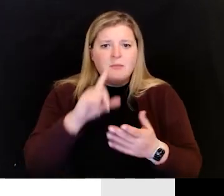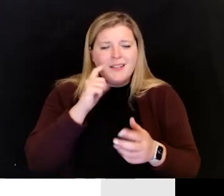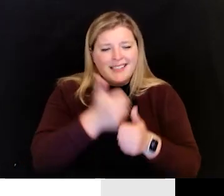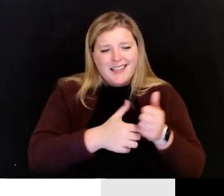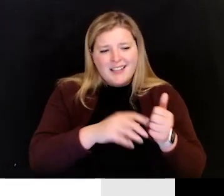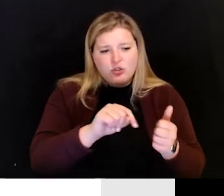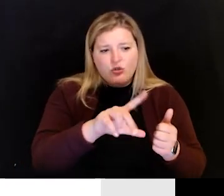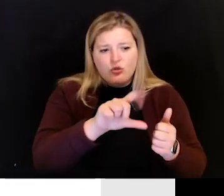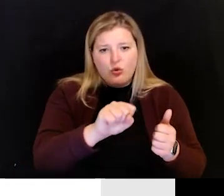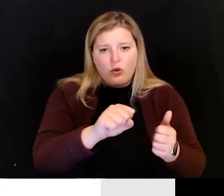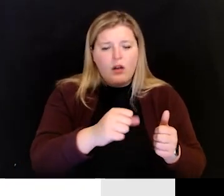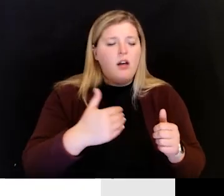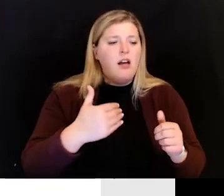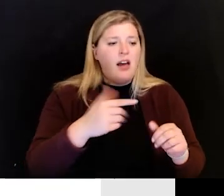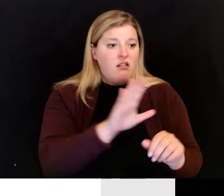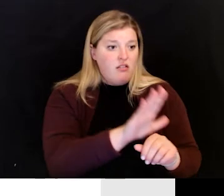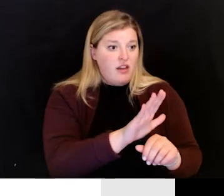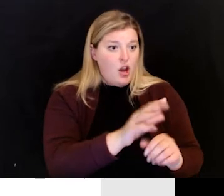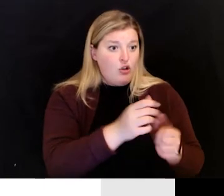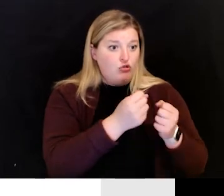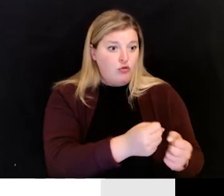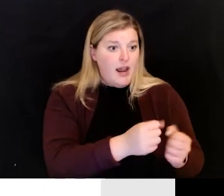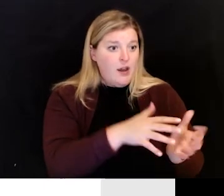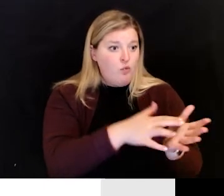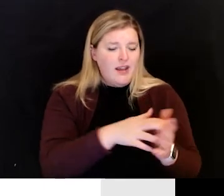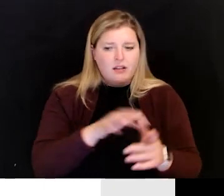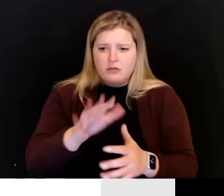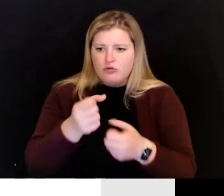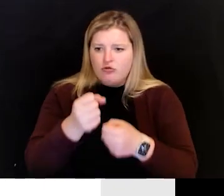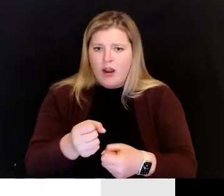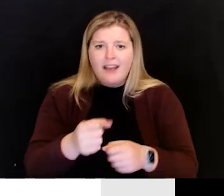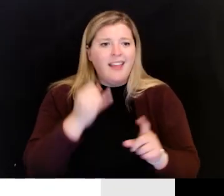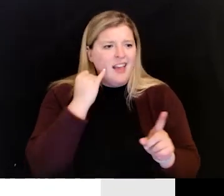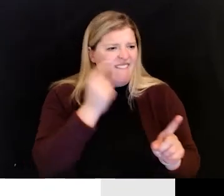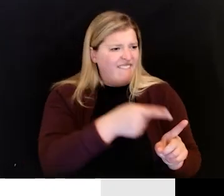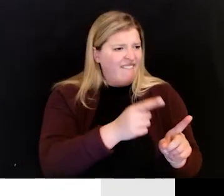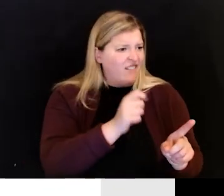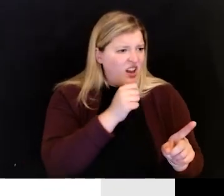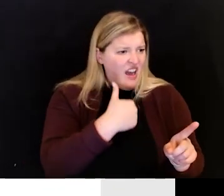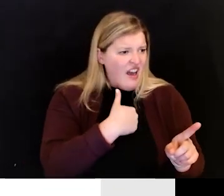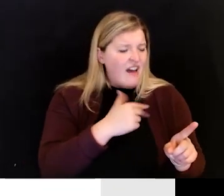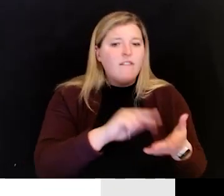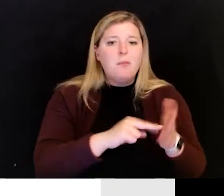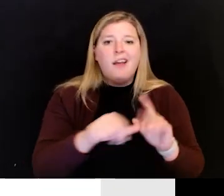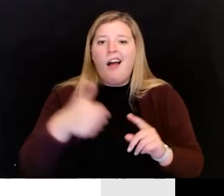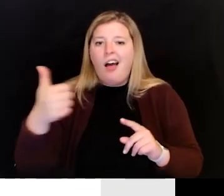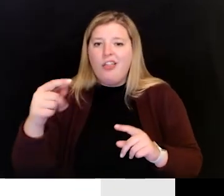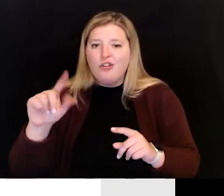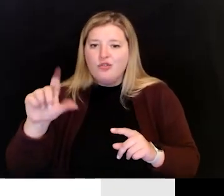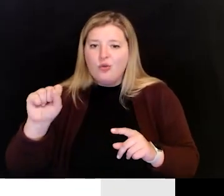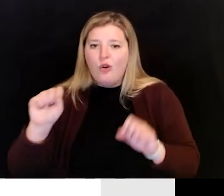and sometimes, you'll find something with one that the others don't report. So it's good to use multiple tools